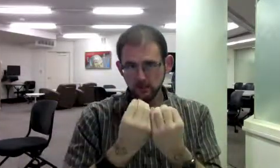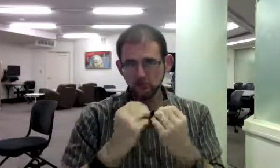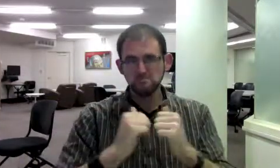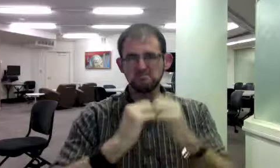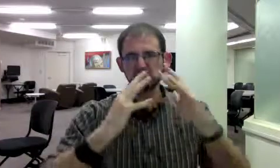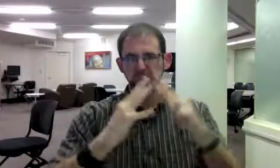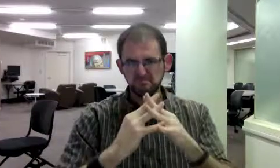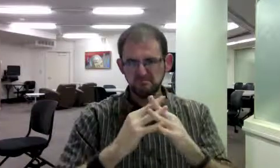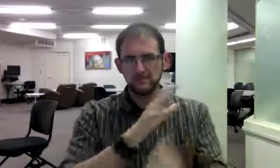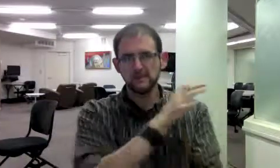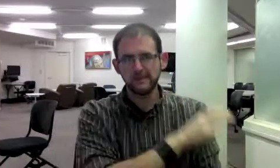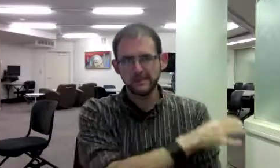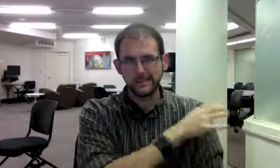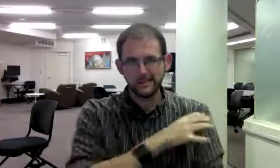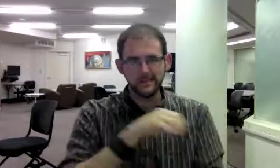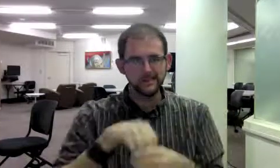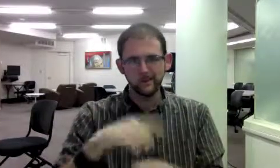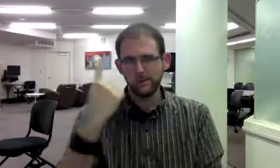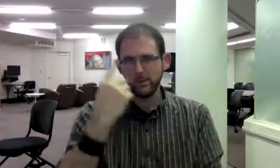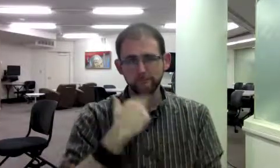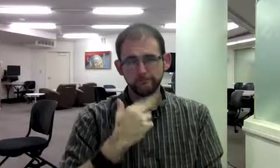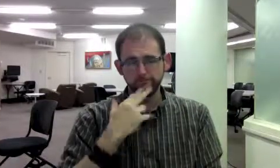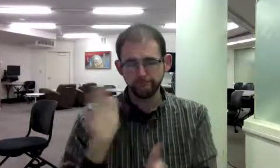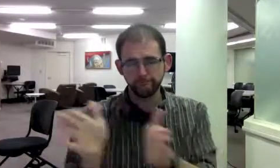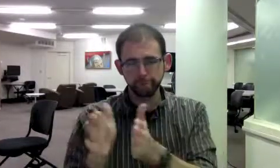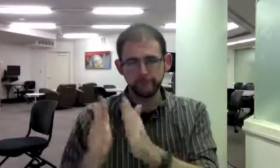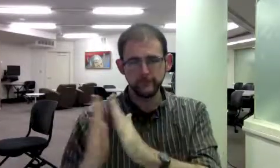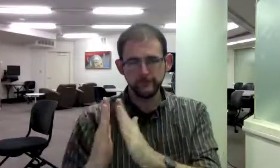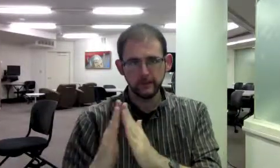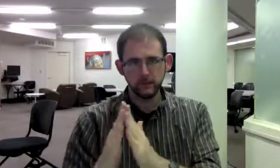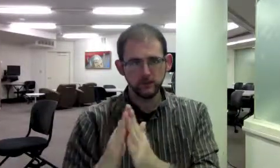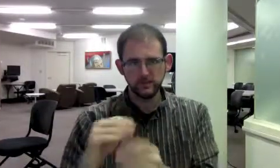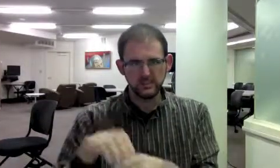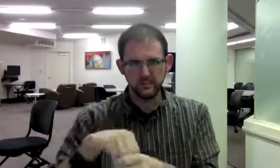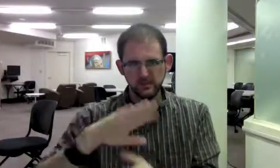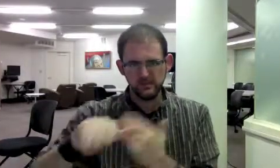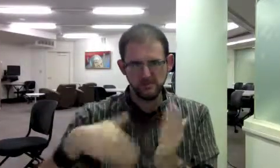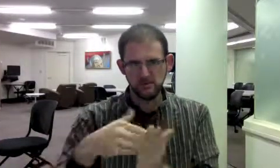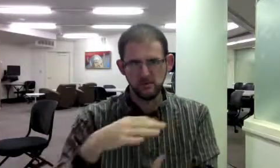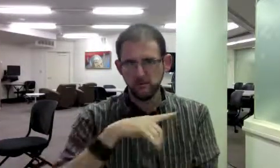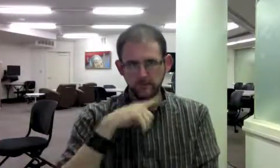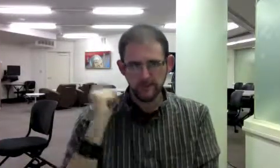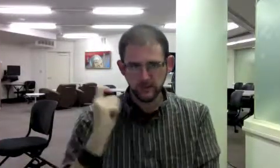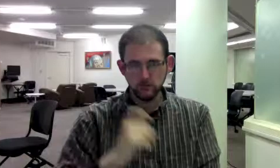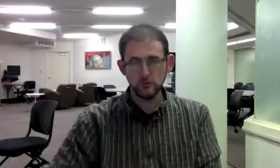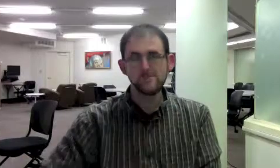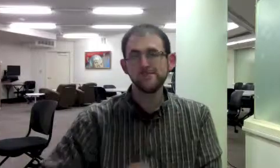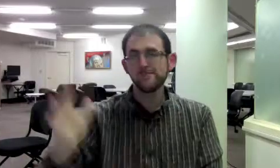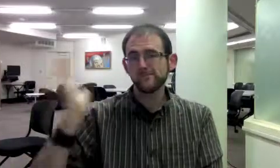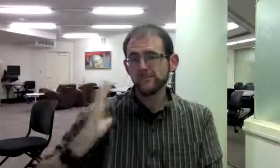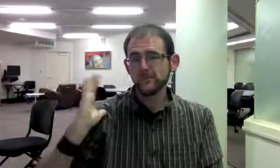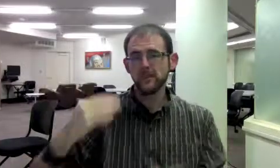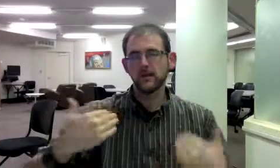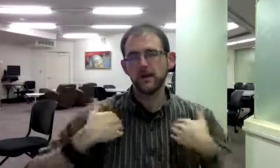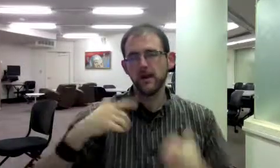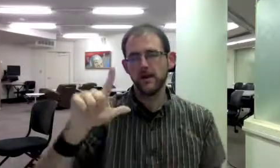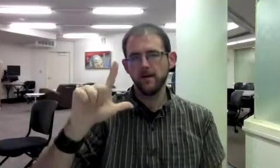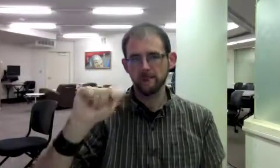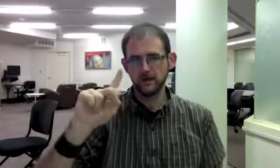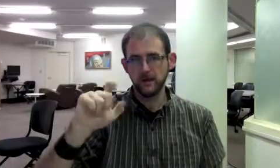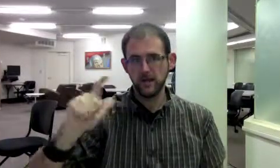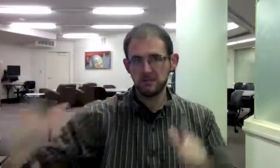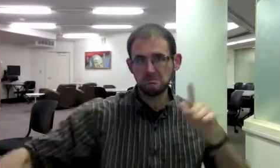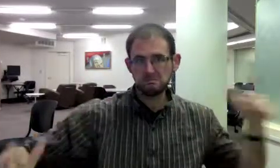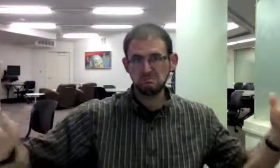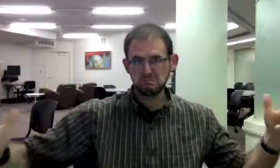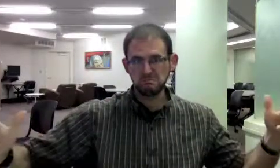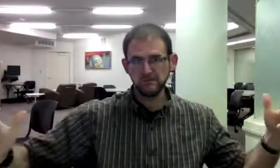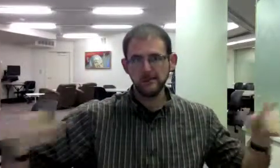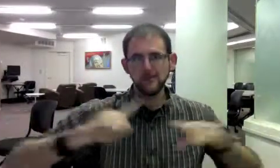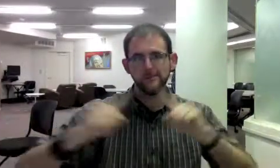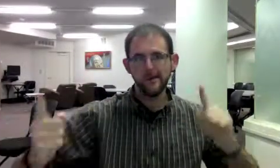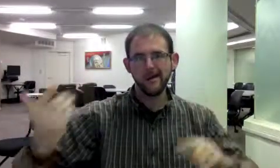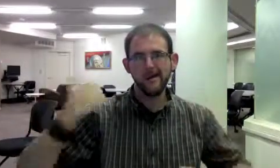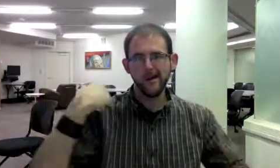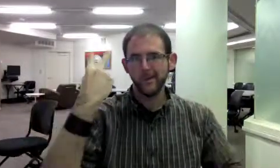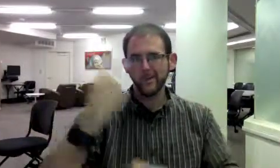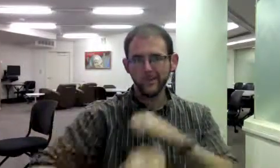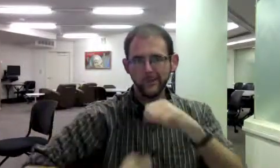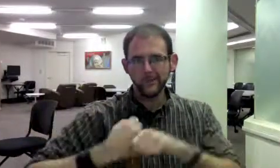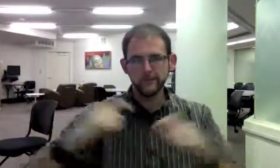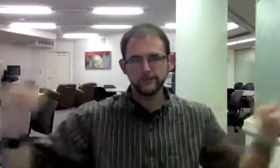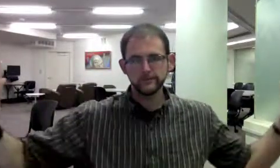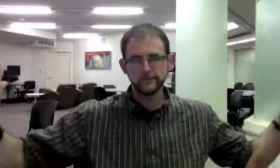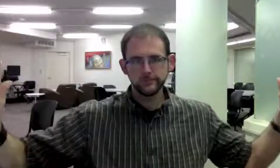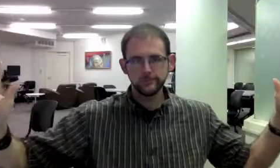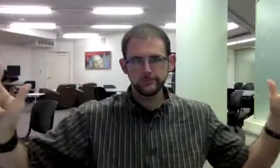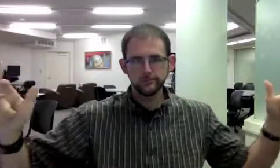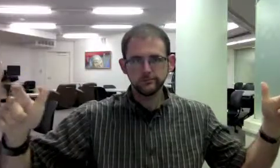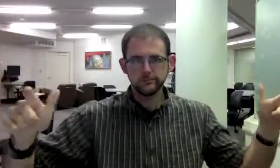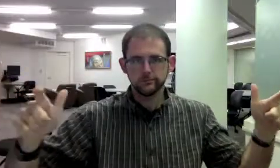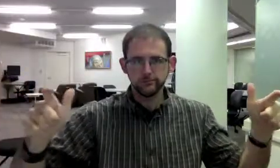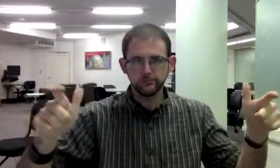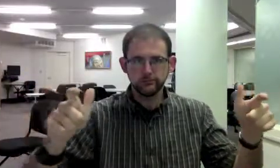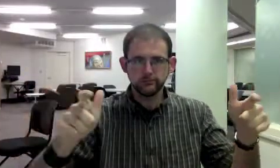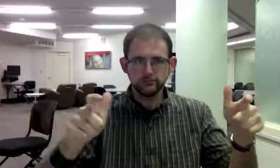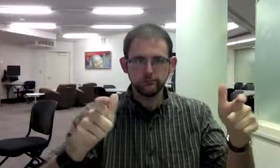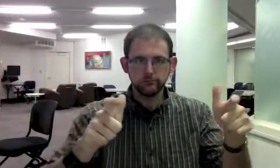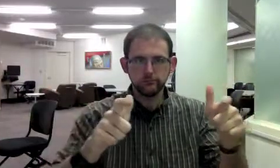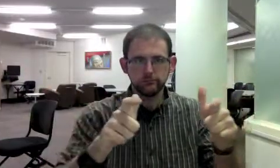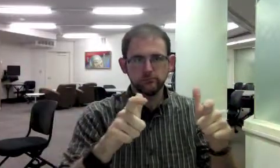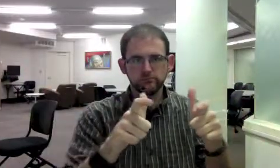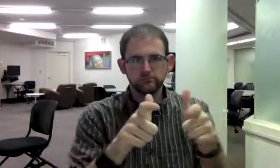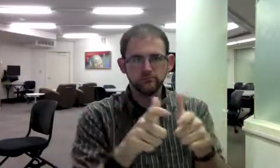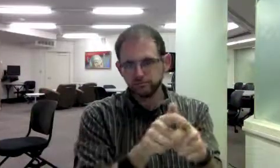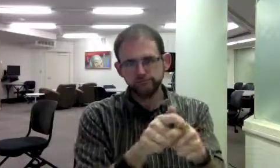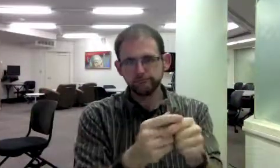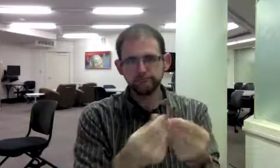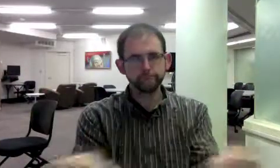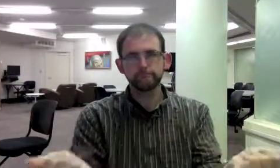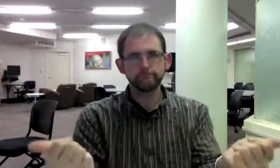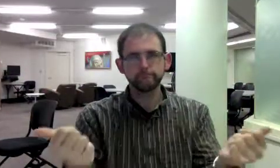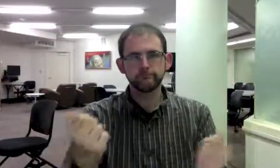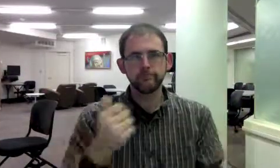He's set up a clinic in a small village in the middle of the desert. It used to be located on the shore of a lake, but the lake has dried up over the last two years.